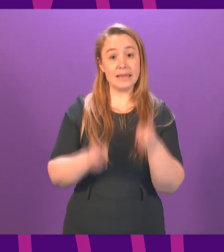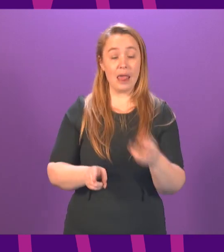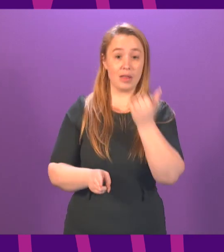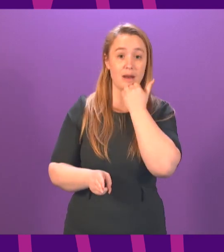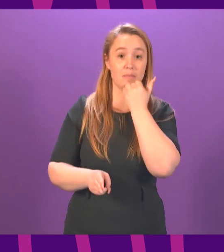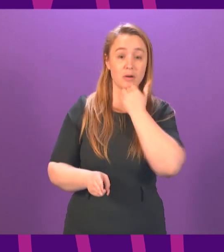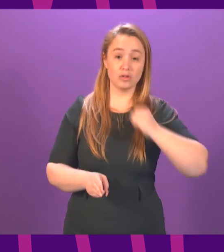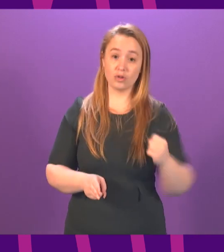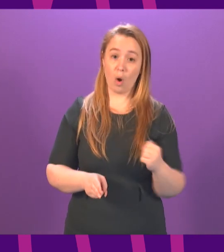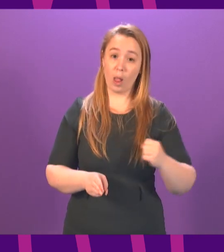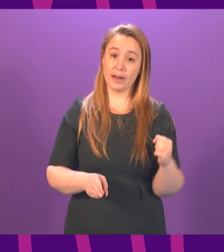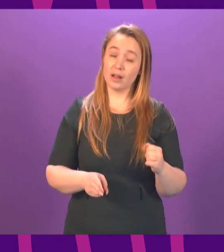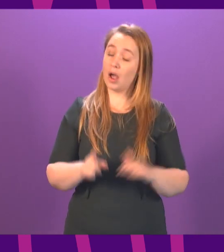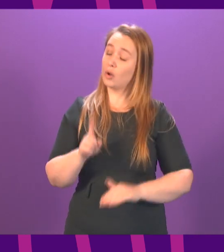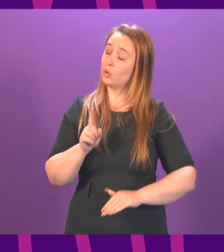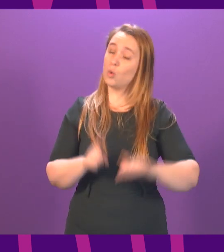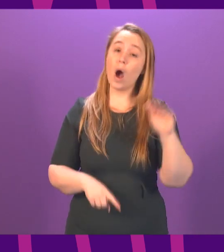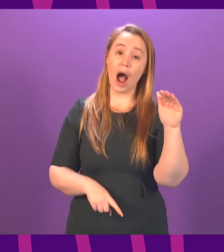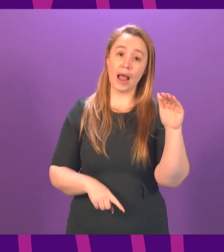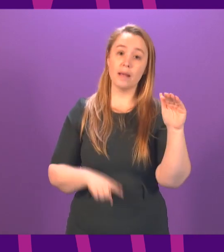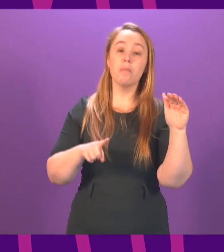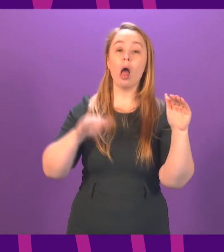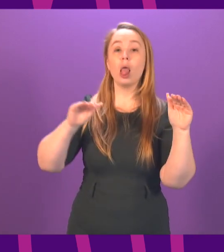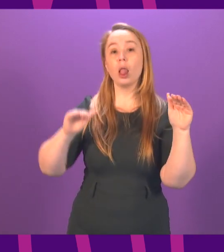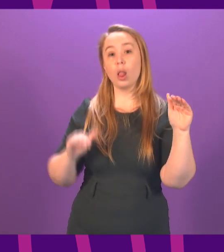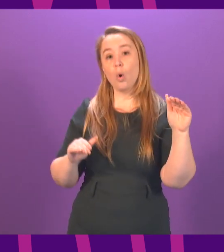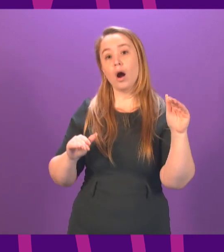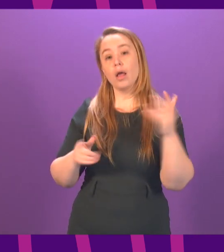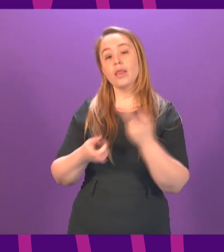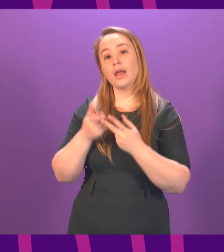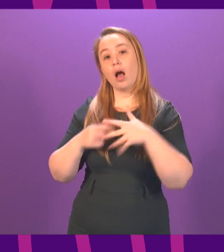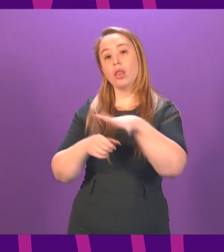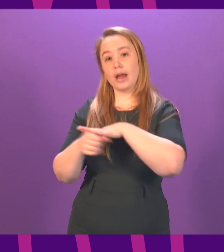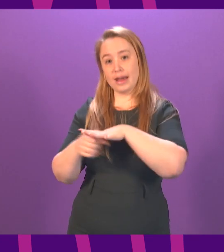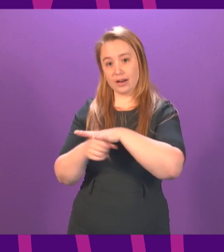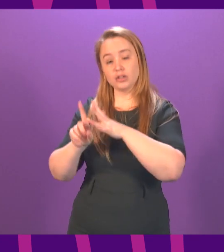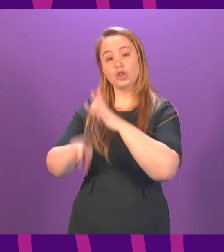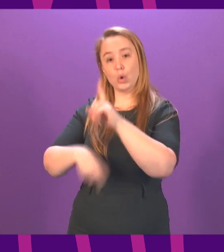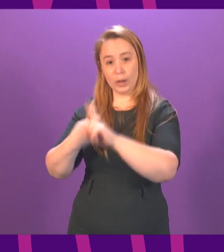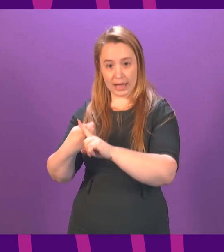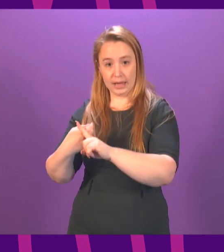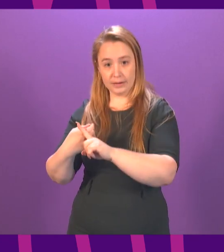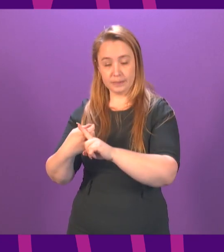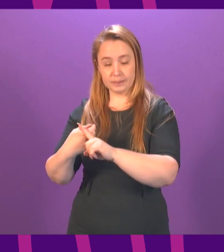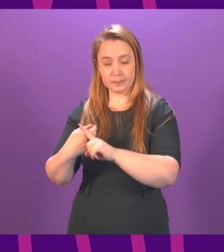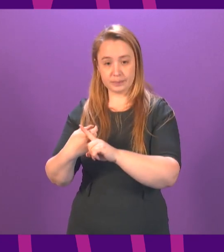too high, but it is slightly lower than the rate in other parts of the UK, or in the UK as a whole.